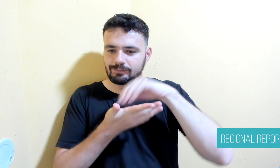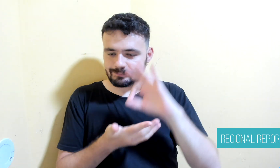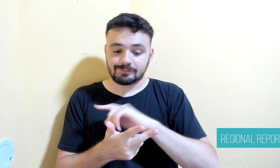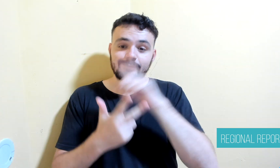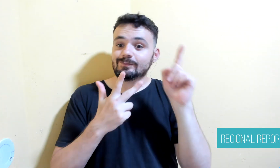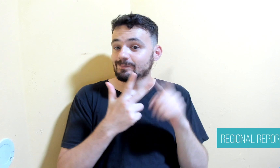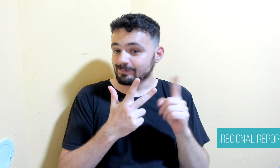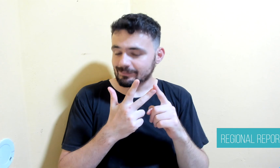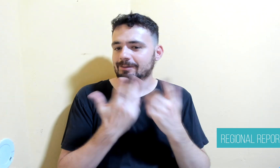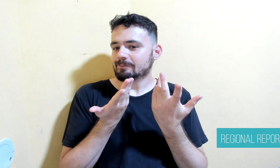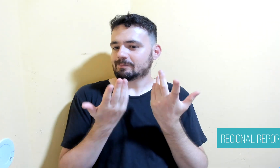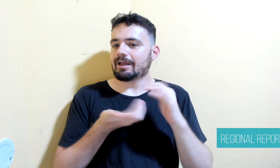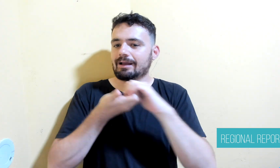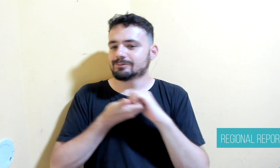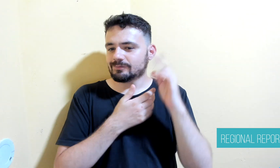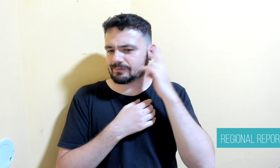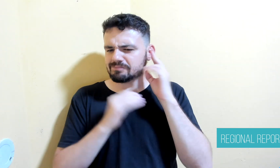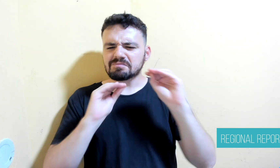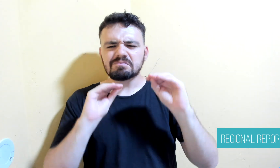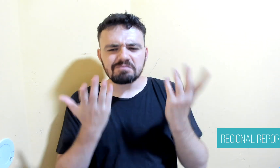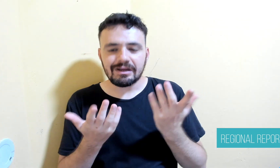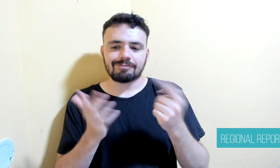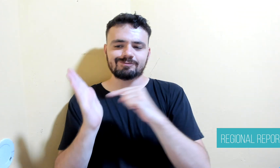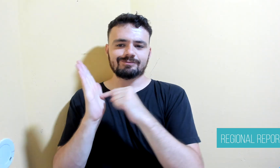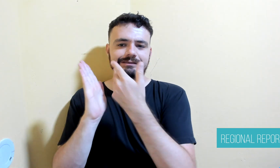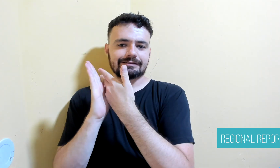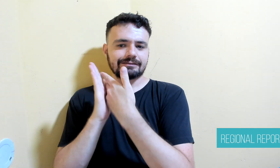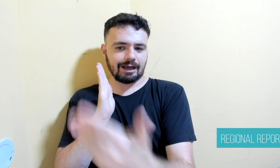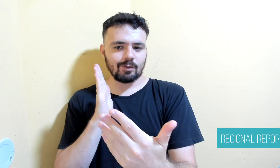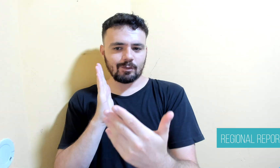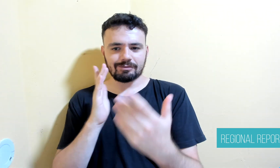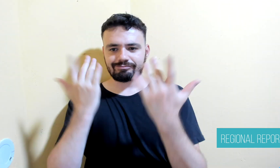their uses, maintenance and proper handling were shown.